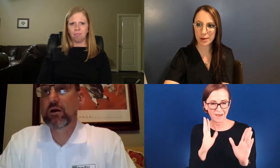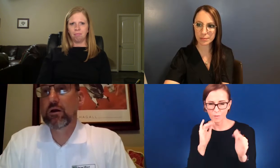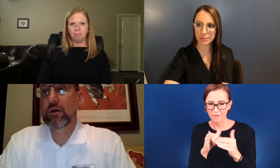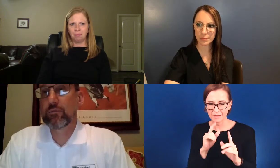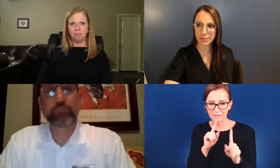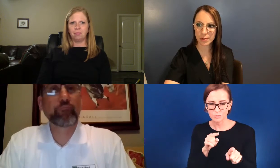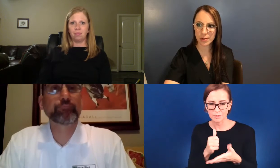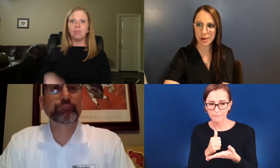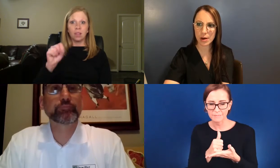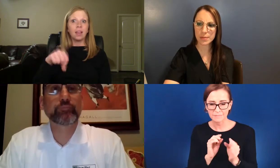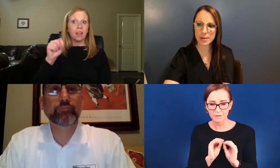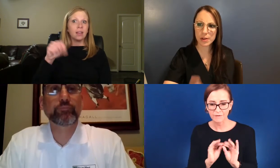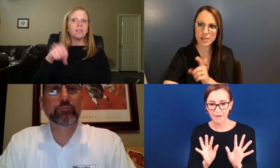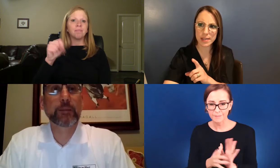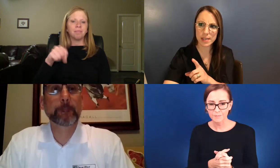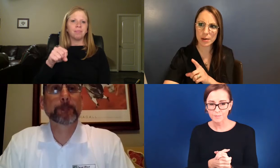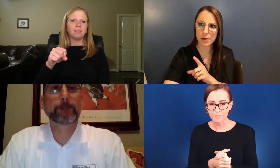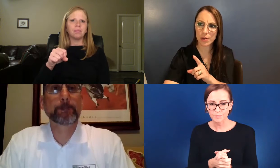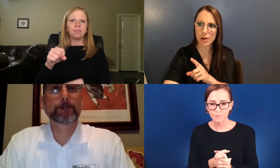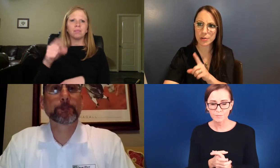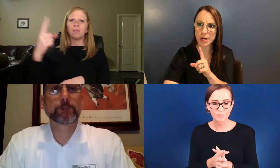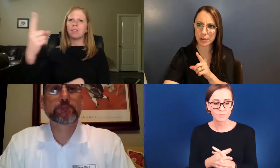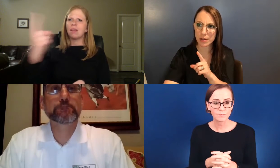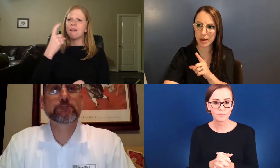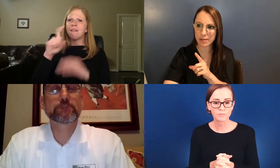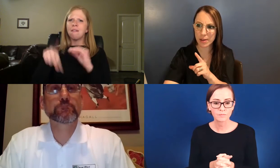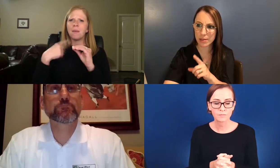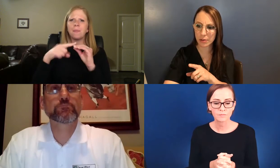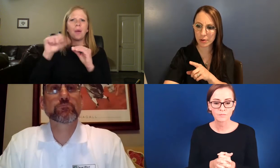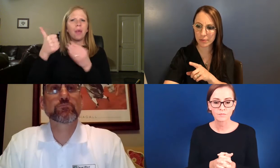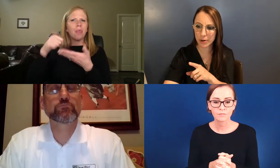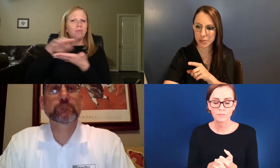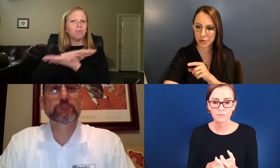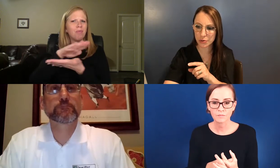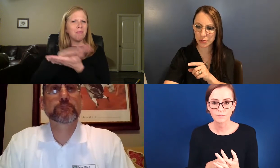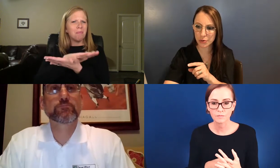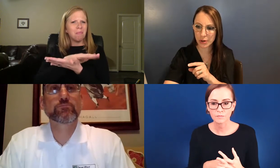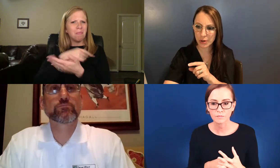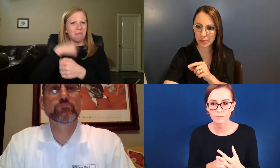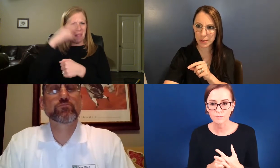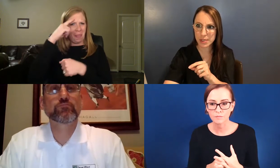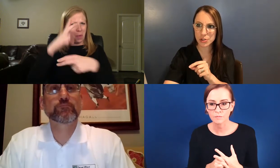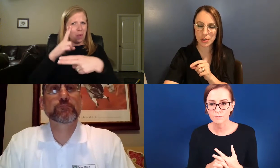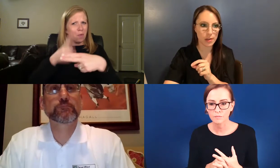Yeah, somebody was asking about the other document, I think that they're referring to potentially